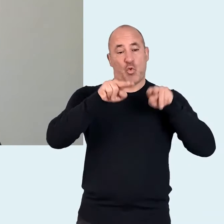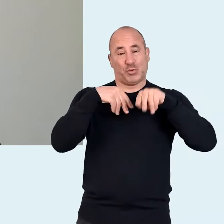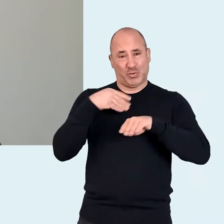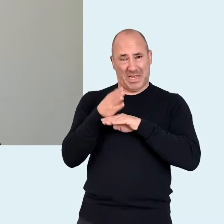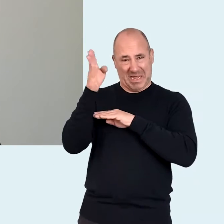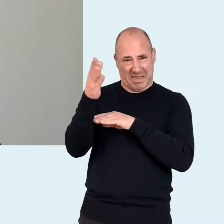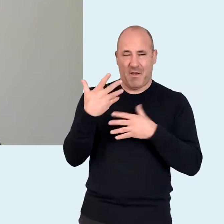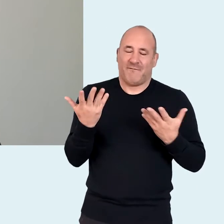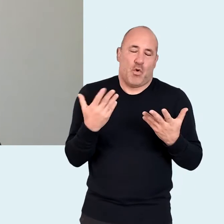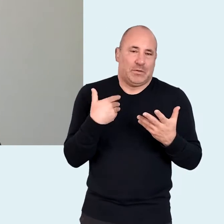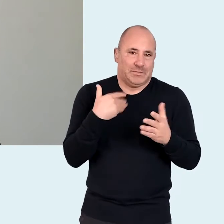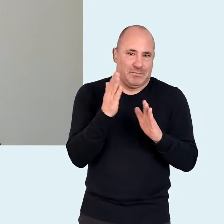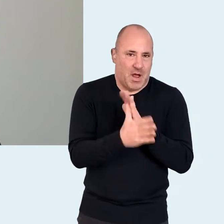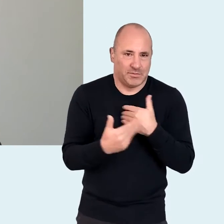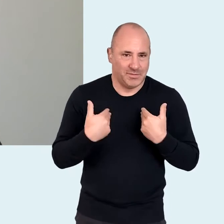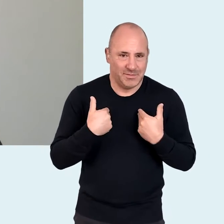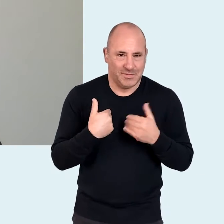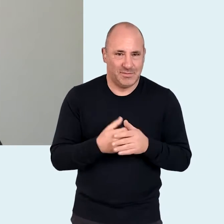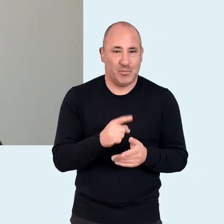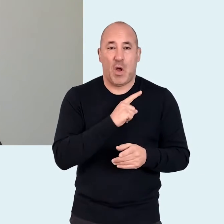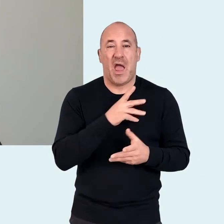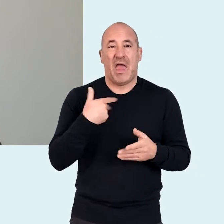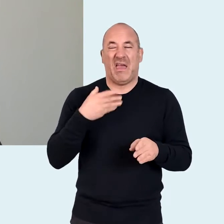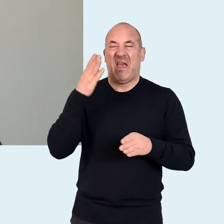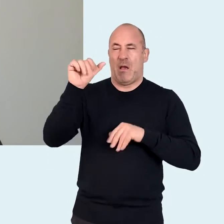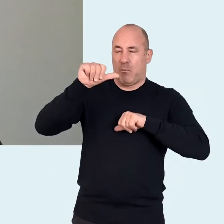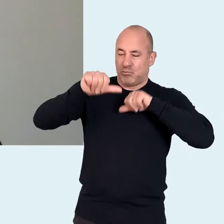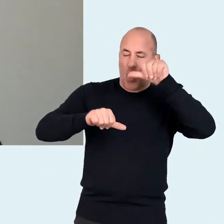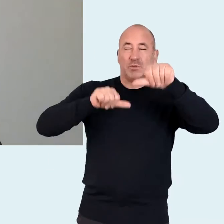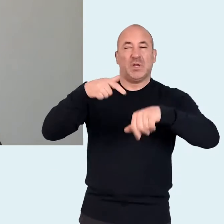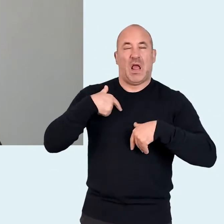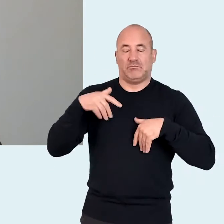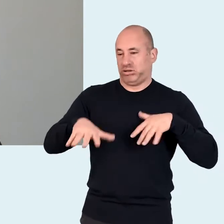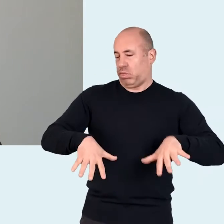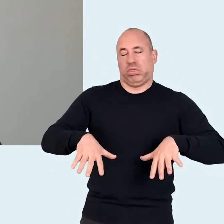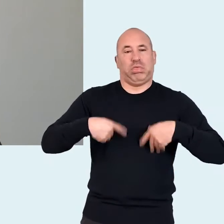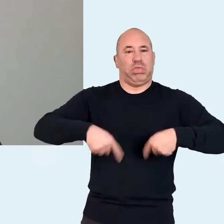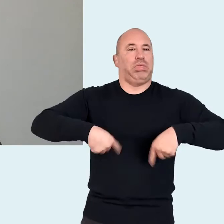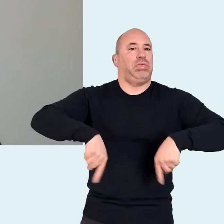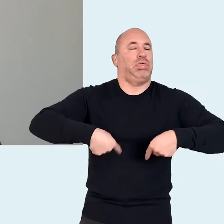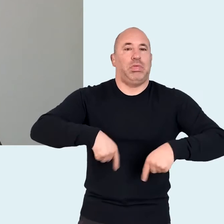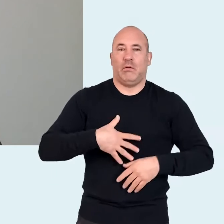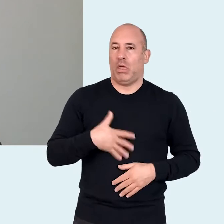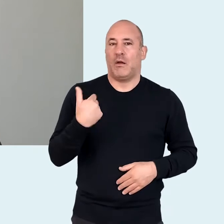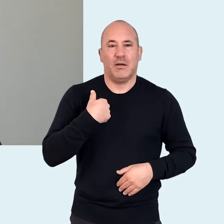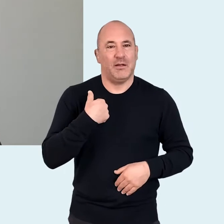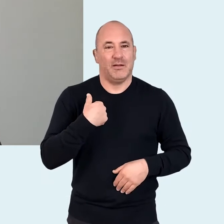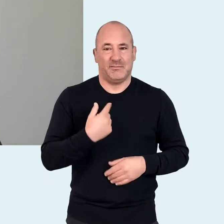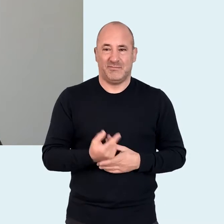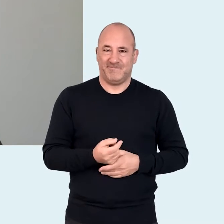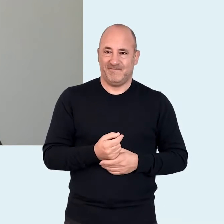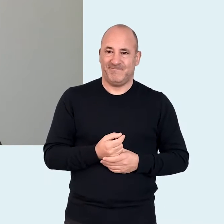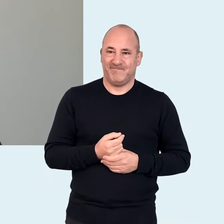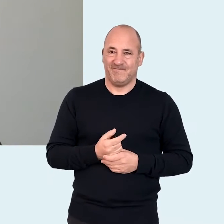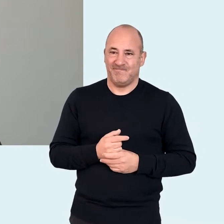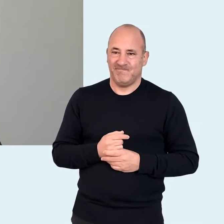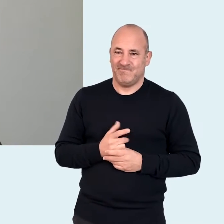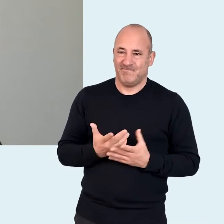I didn't pass the first one. That was mainly because I was too freaked out by the whole